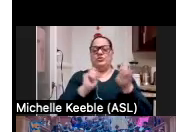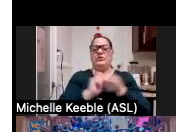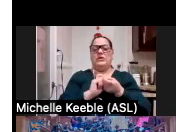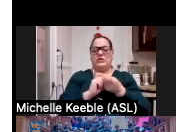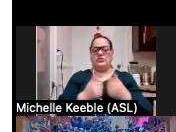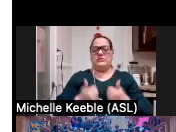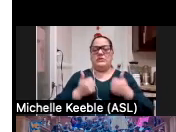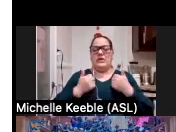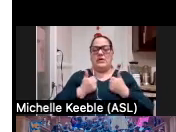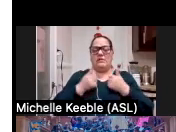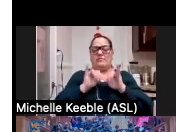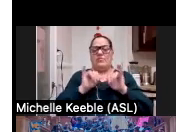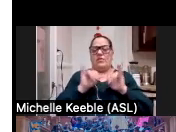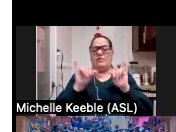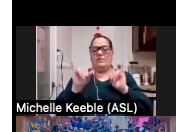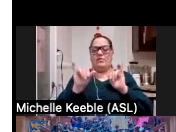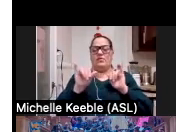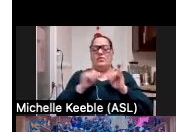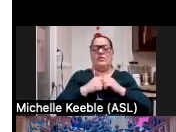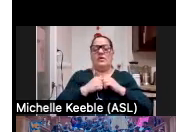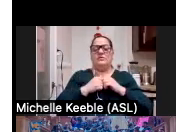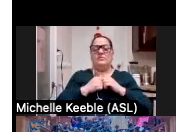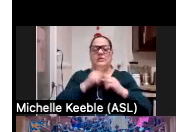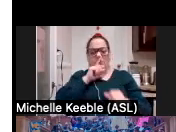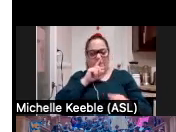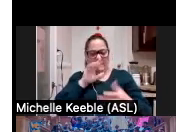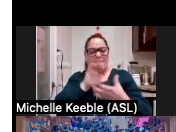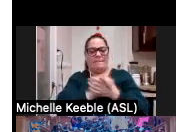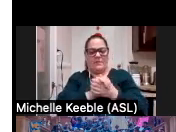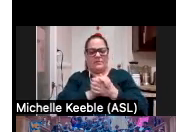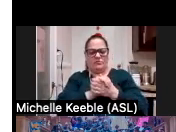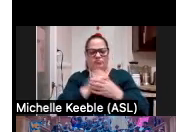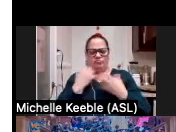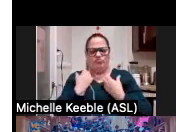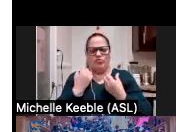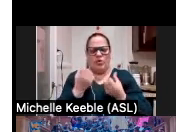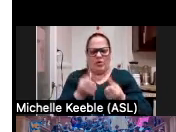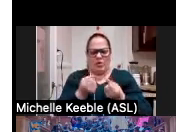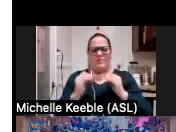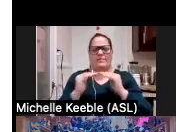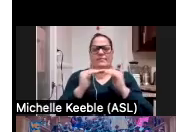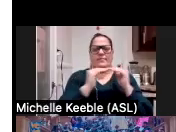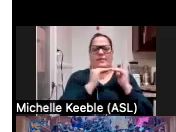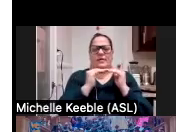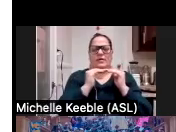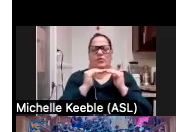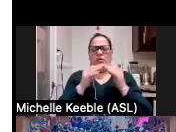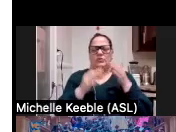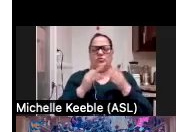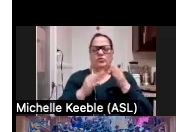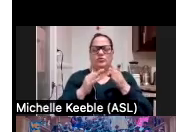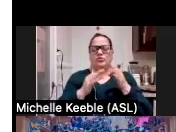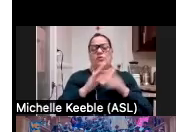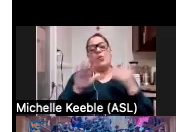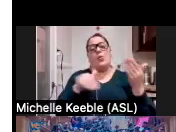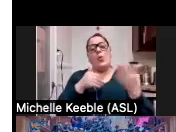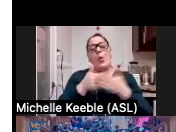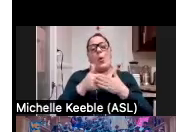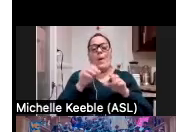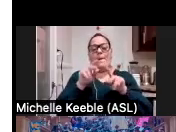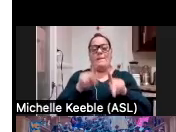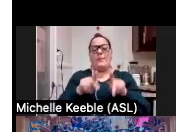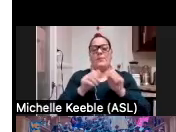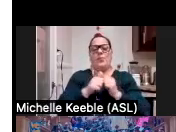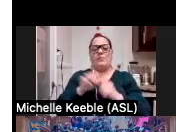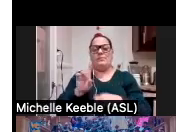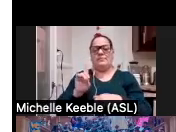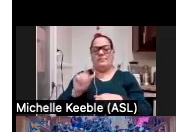forever and propel his commitment for equity and justice for people with disabilities. Um, and I'll